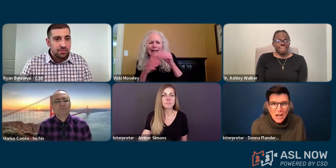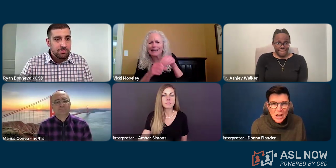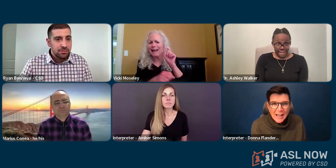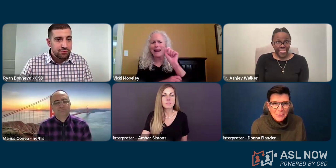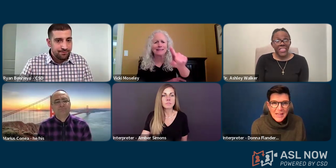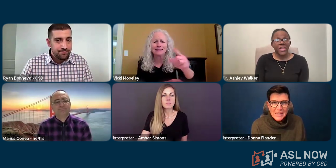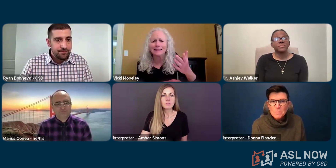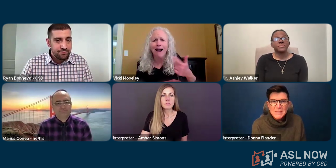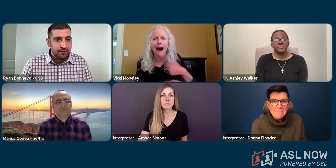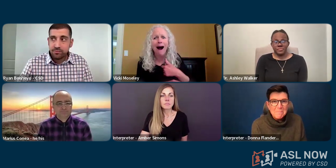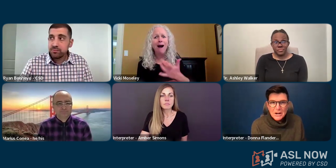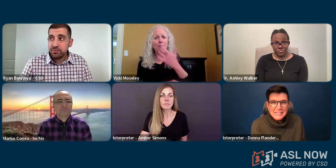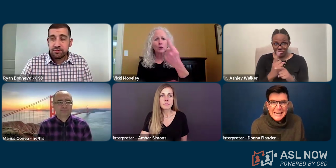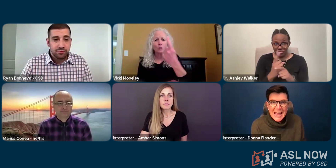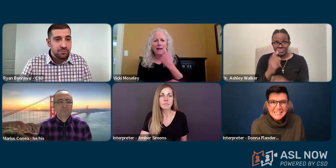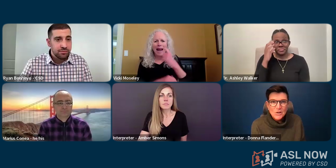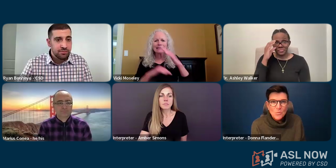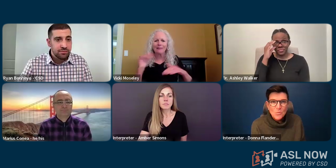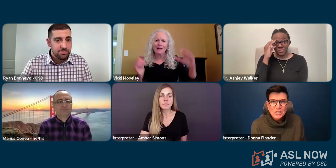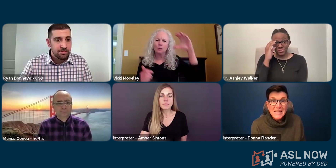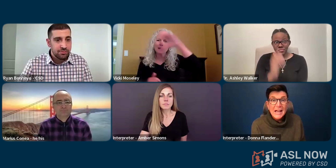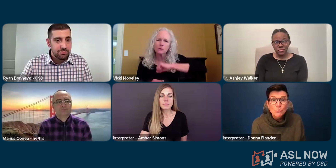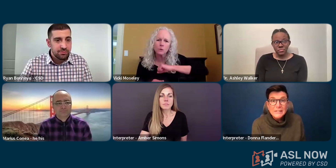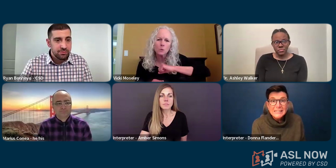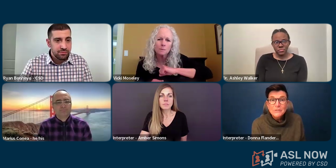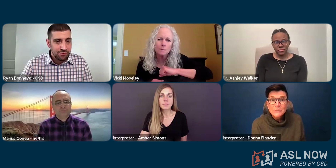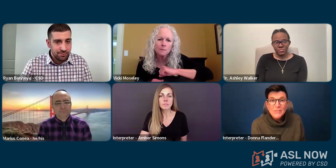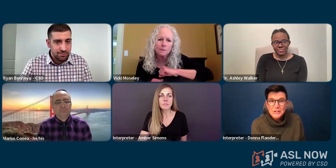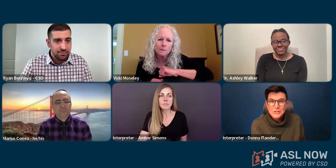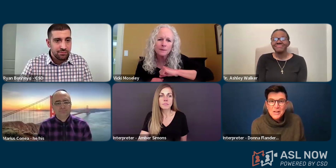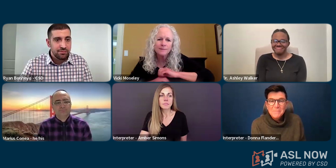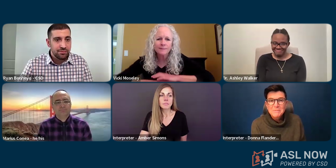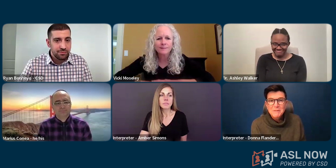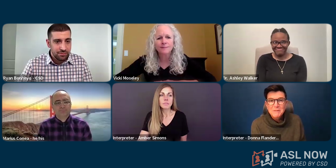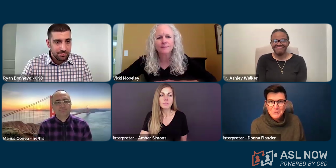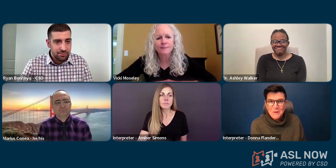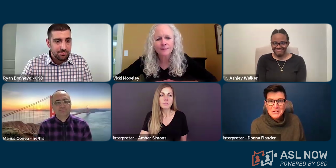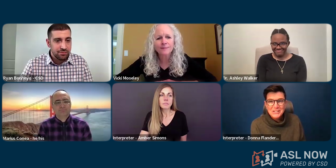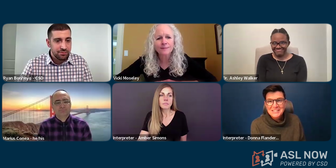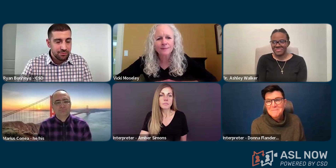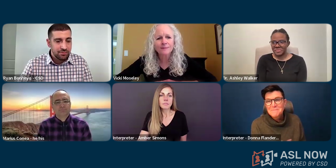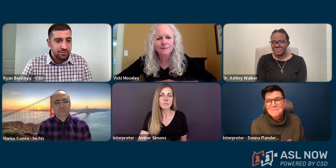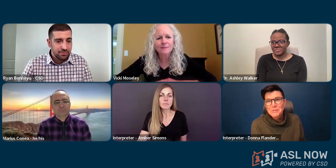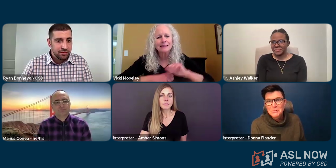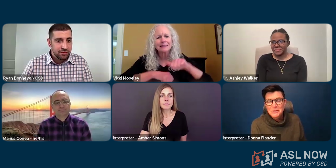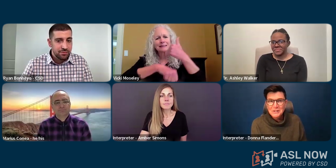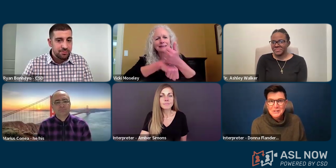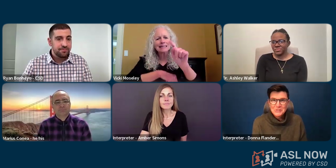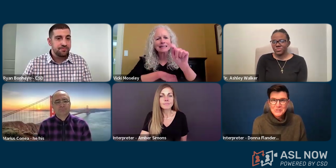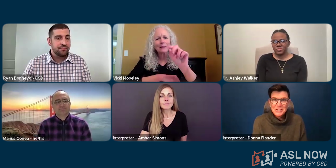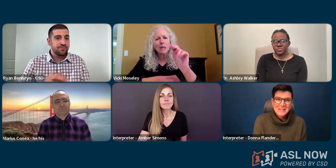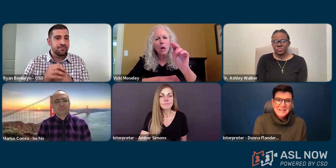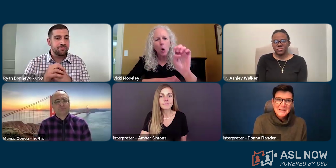Don't be shy about that. Don't be embarrassed in asking questions. I'd really rather that you come to me with your questions than jump to a conclusion.